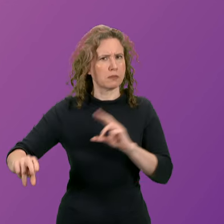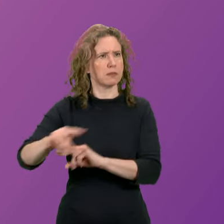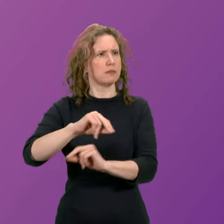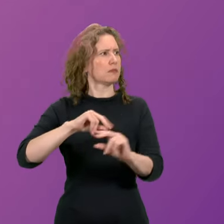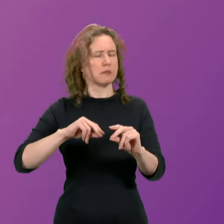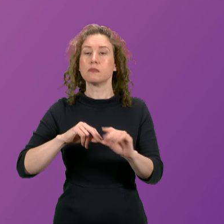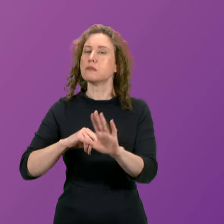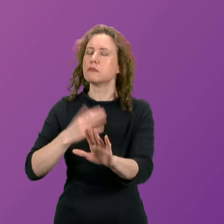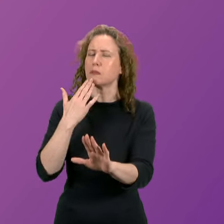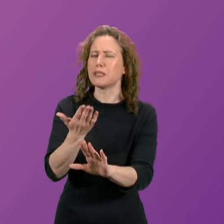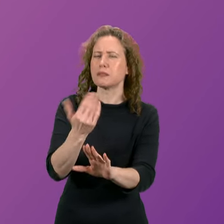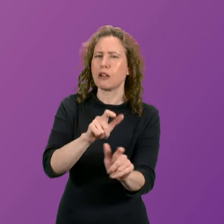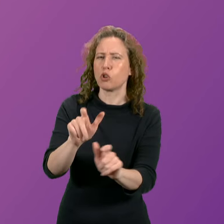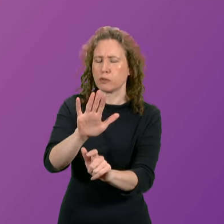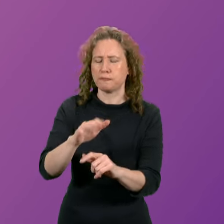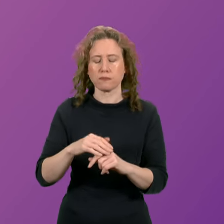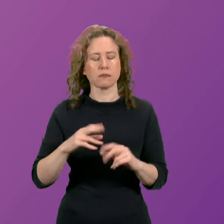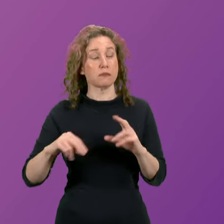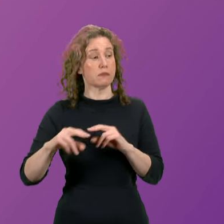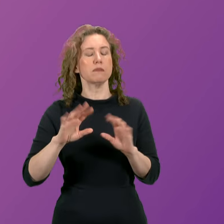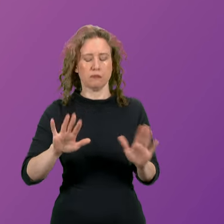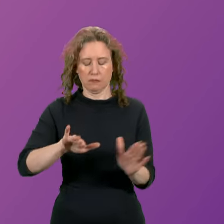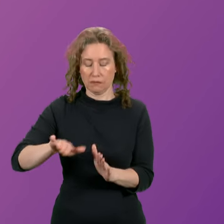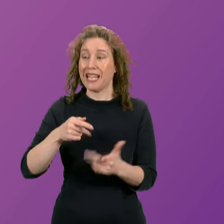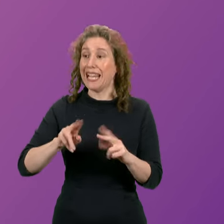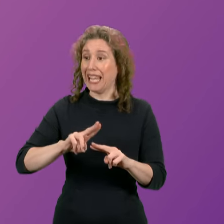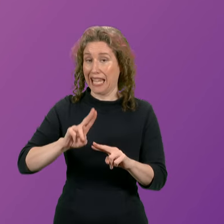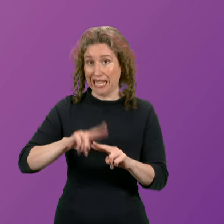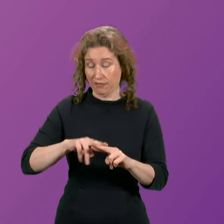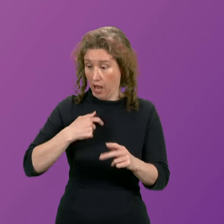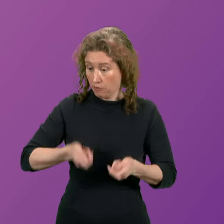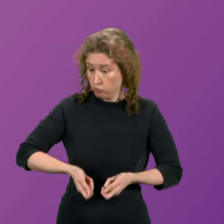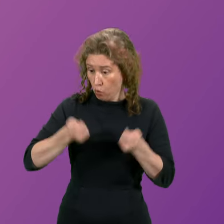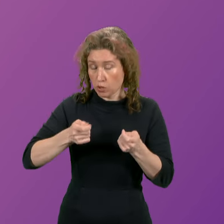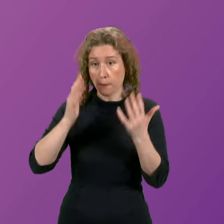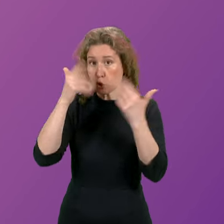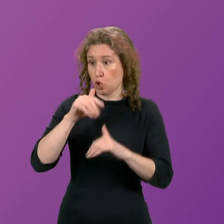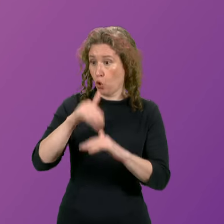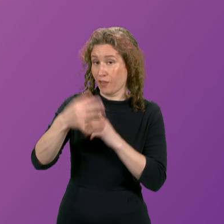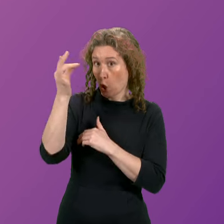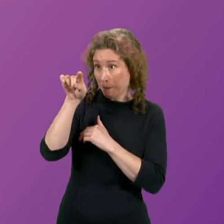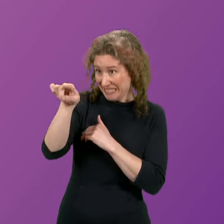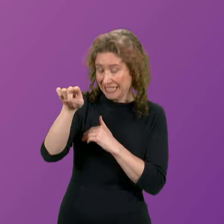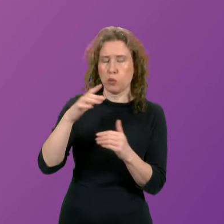Do continue, First Minister. that I have raised is not addressed properly, as I invited the